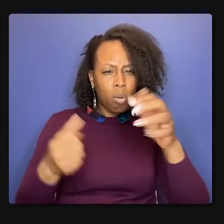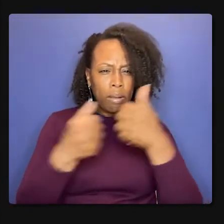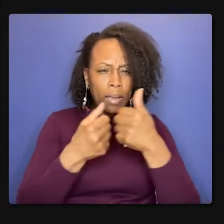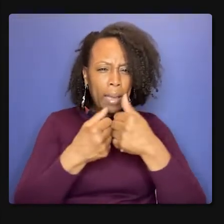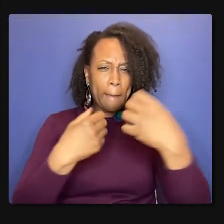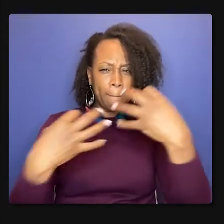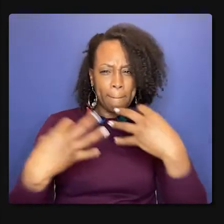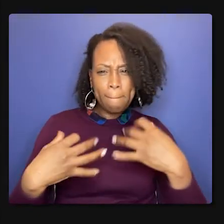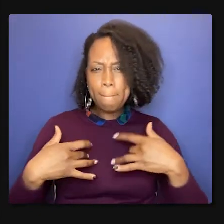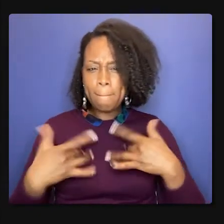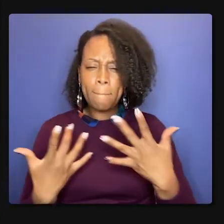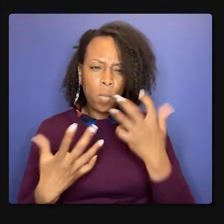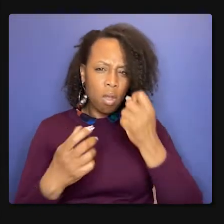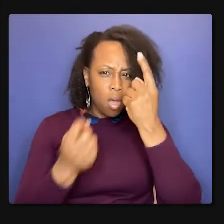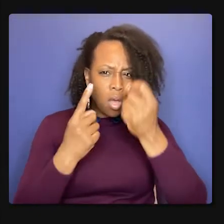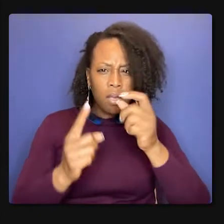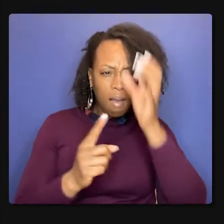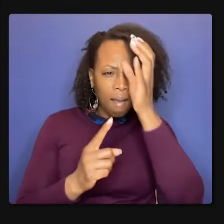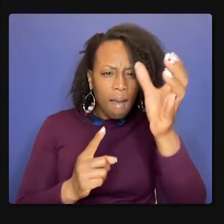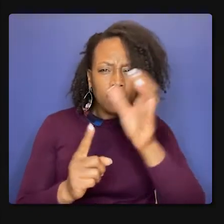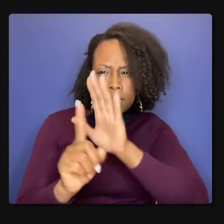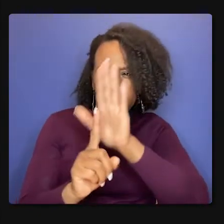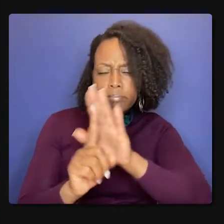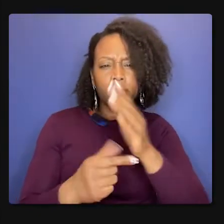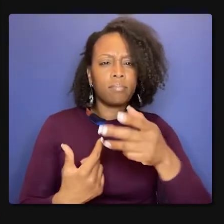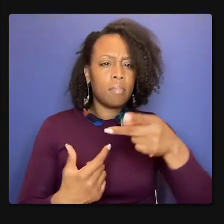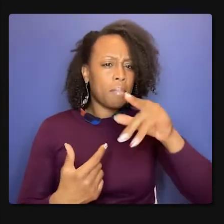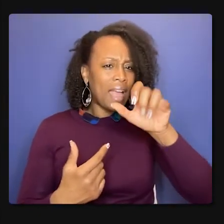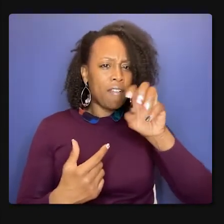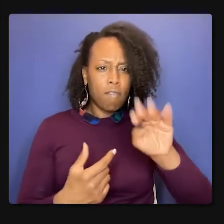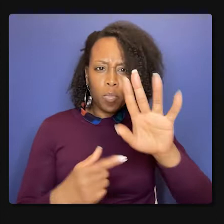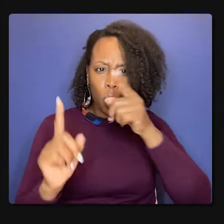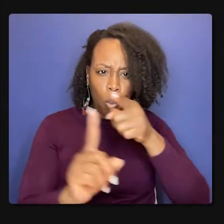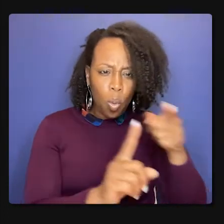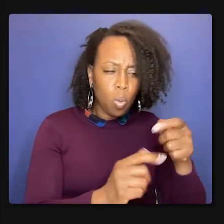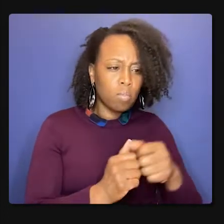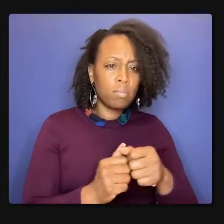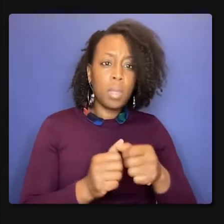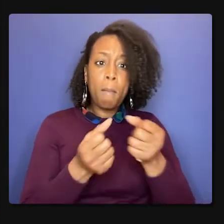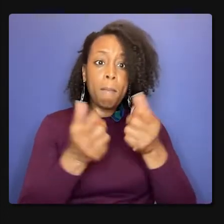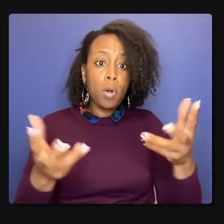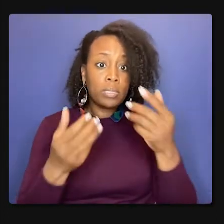We want to understand your game concept, the platforms you're targeting. What's your multiplayer plan?